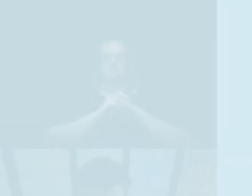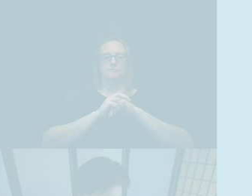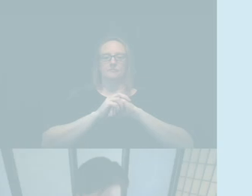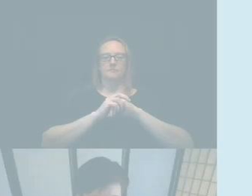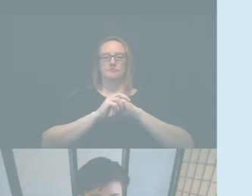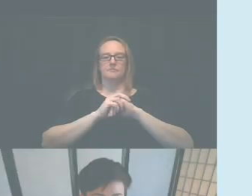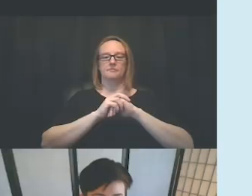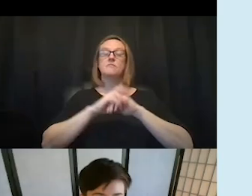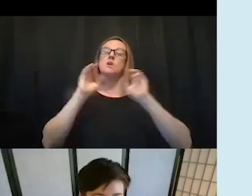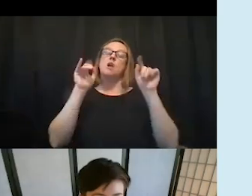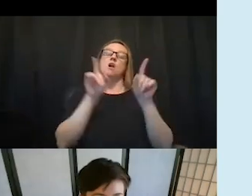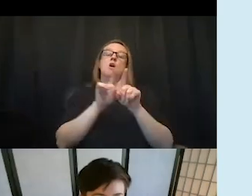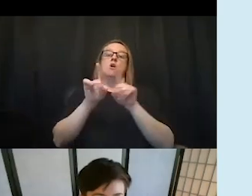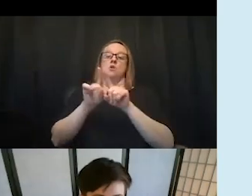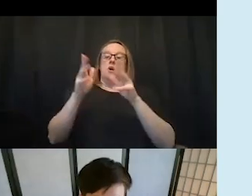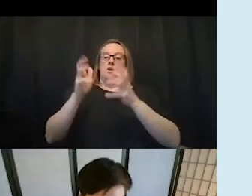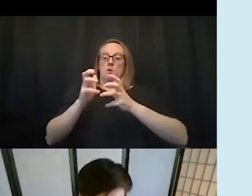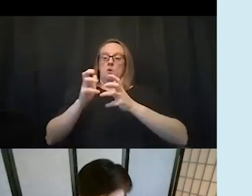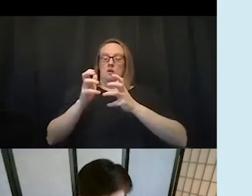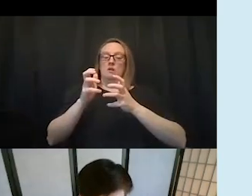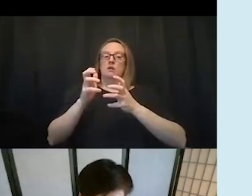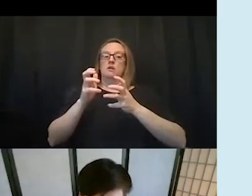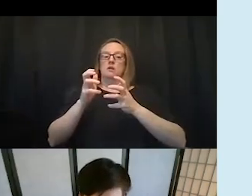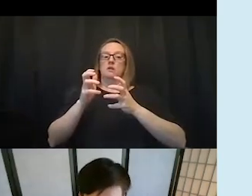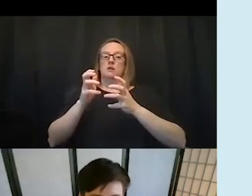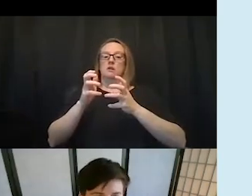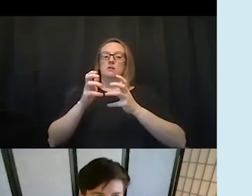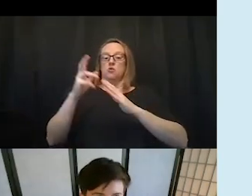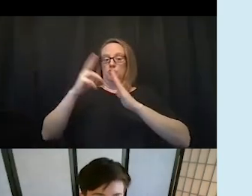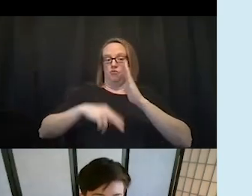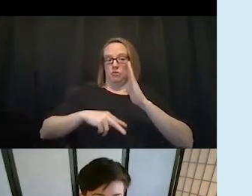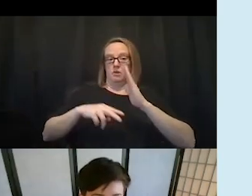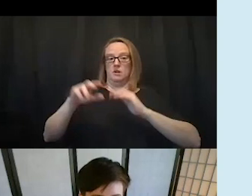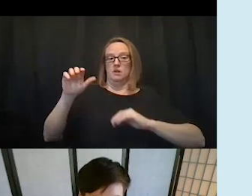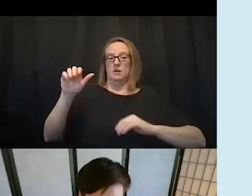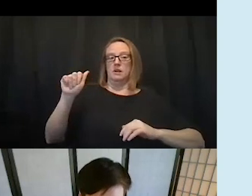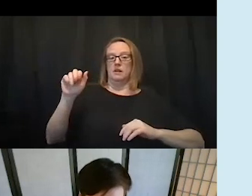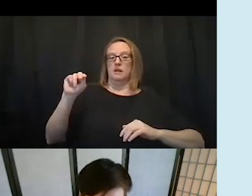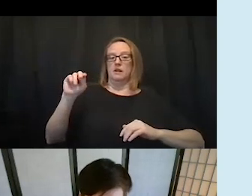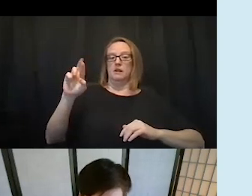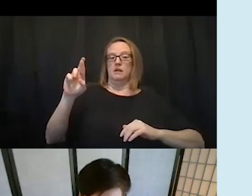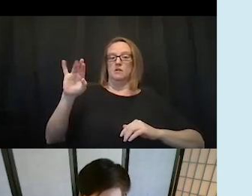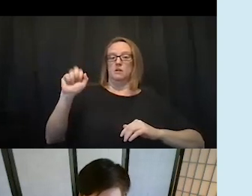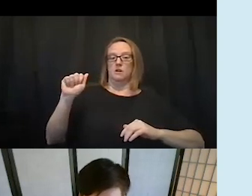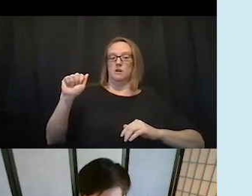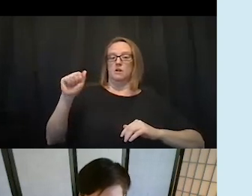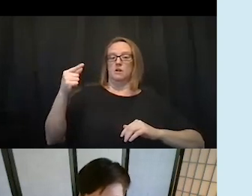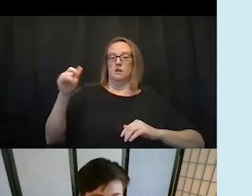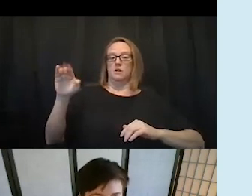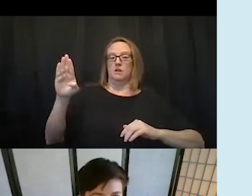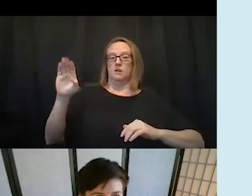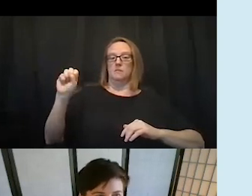So I also wanted to share a a poem by Andrea Gibson, who is uh a poet, who